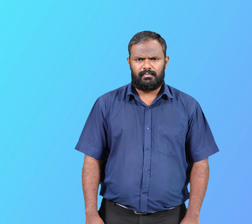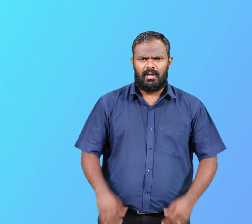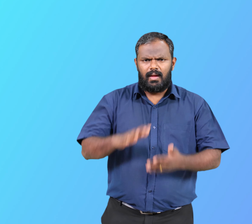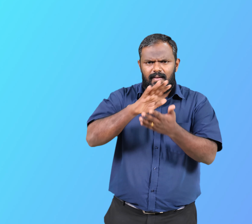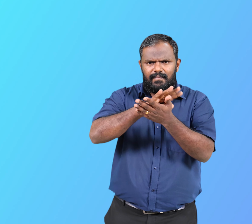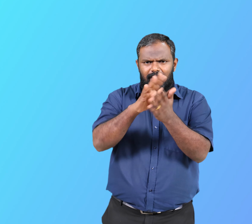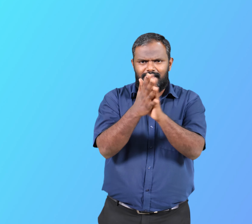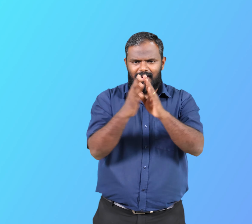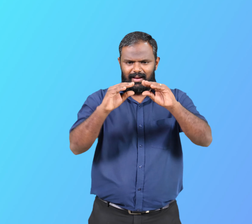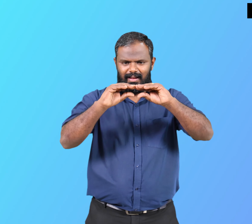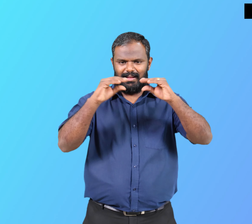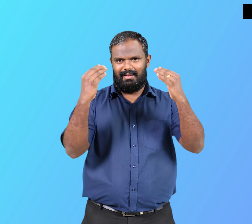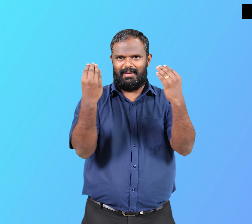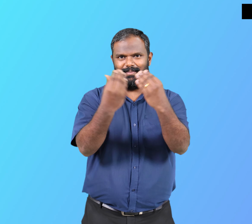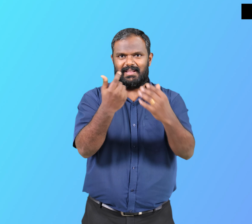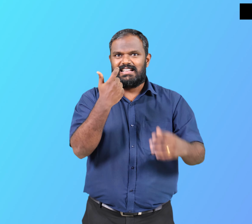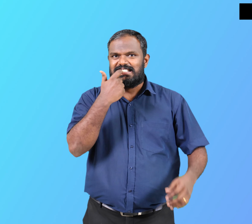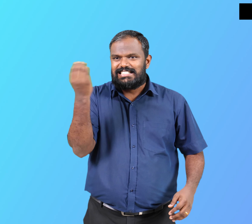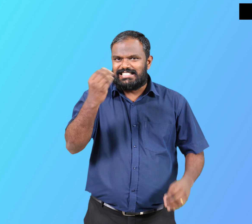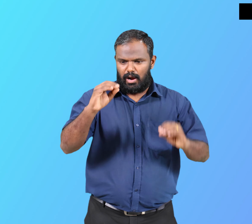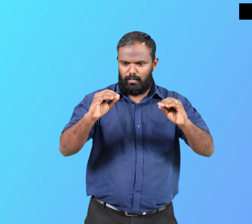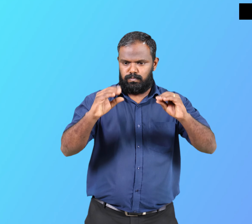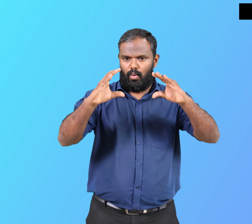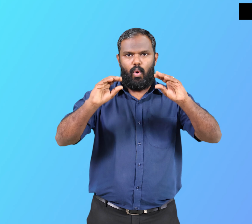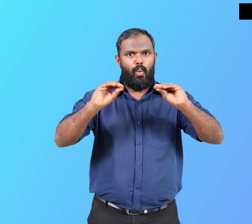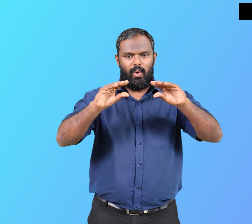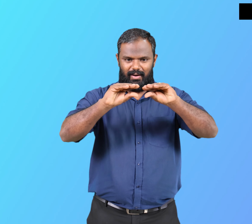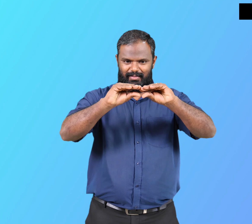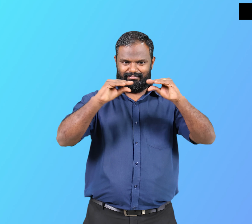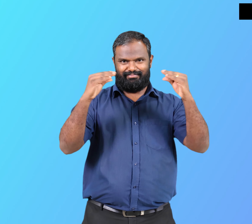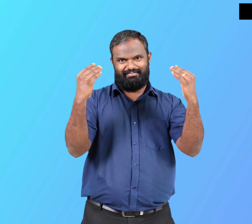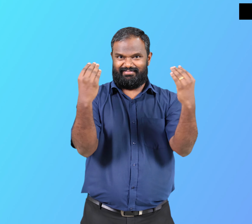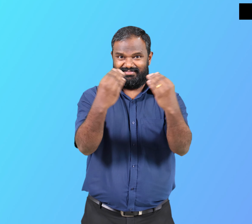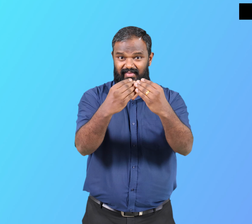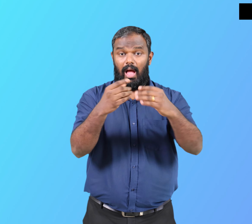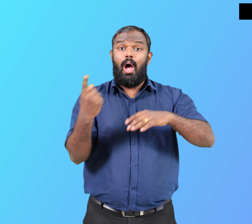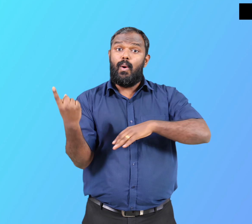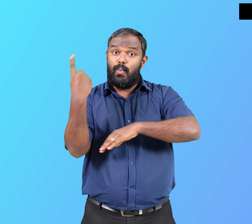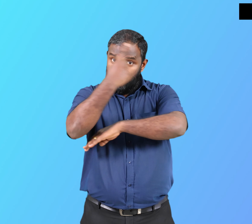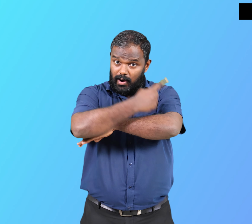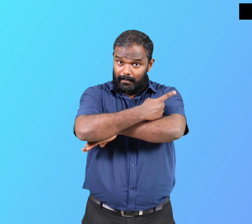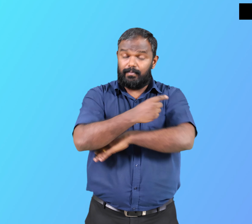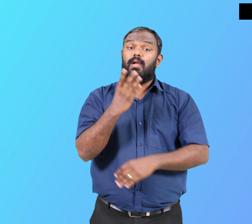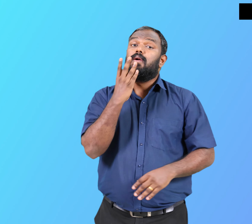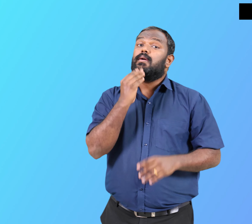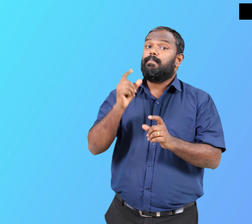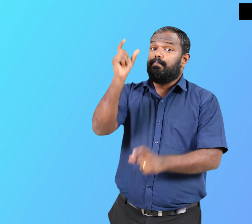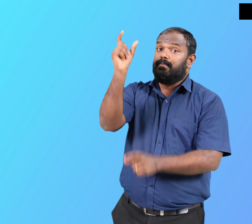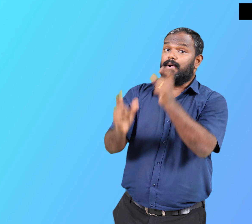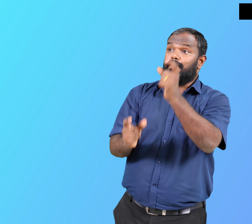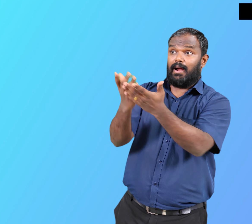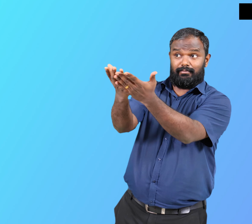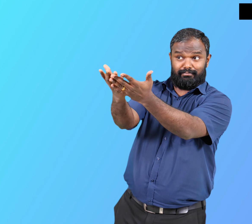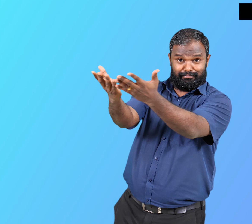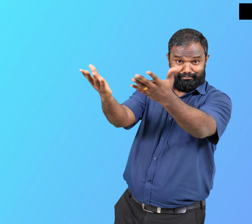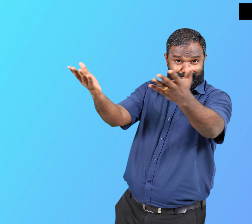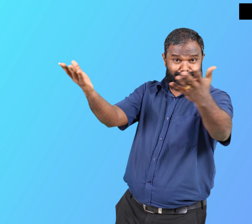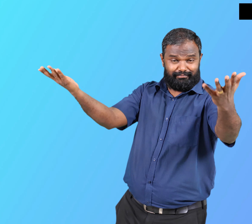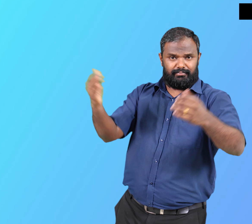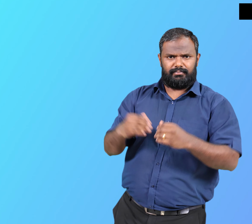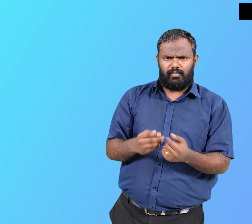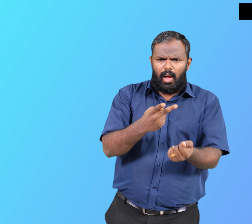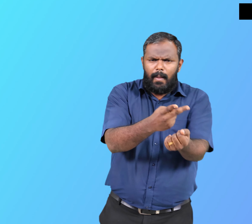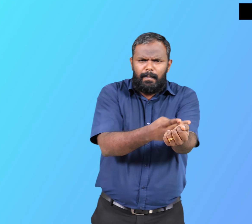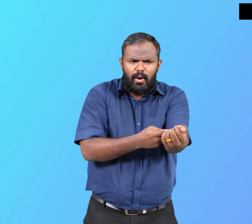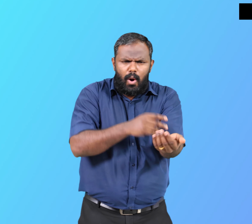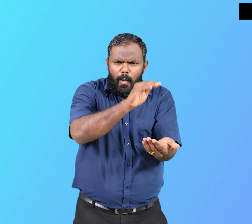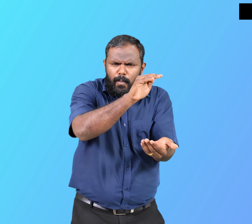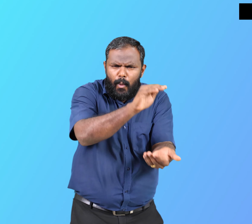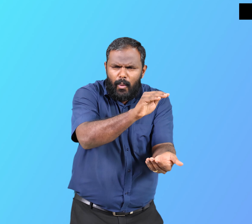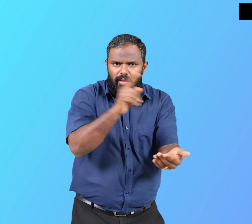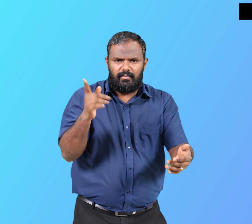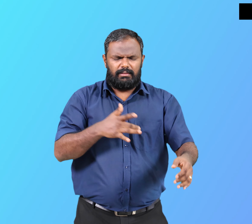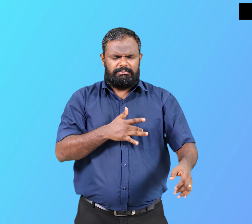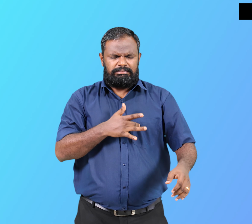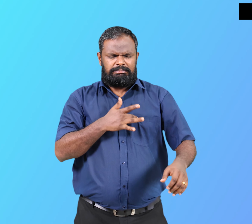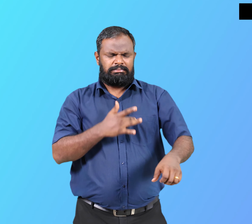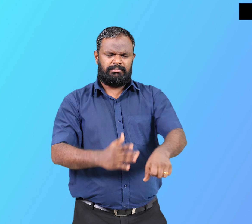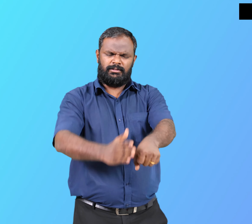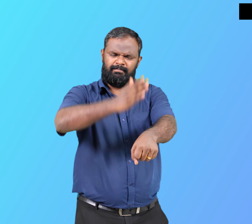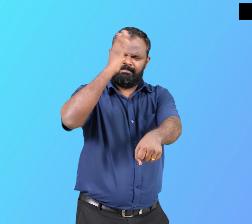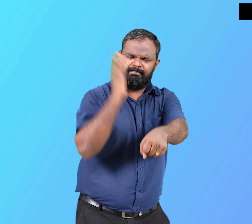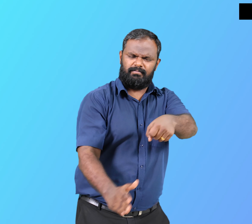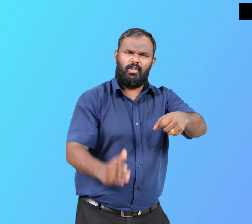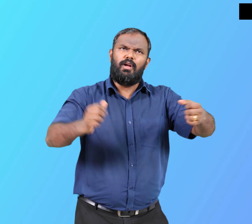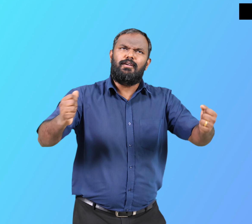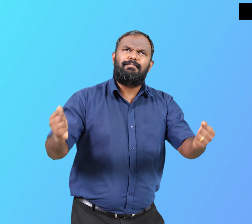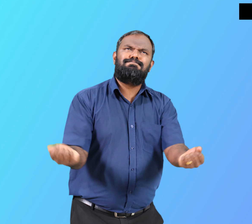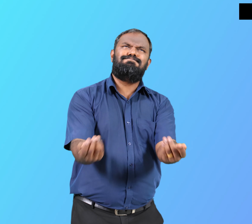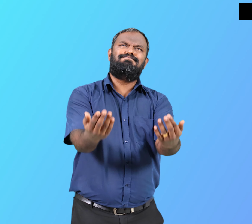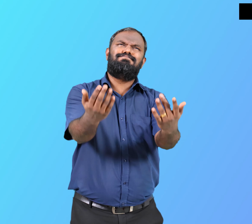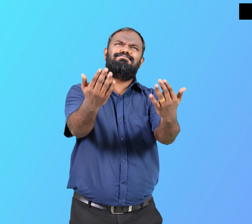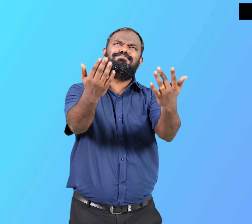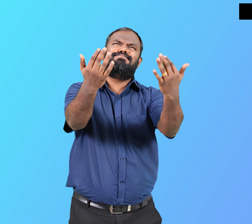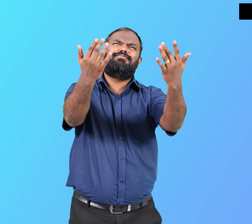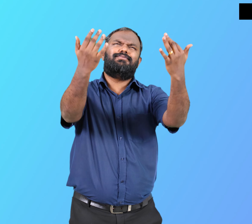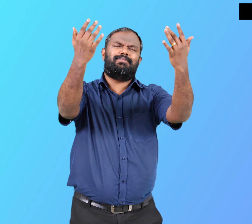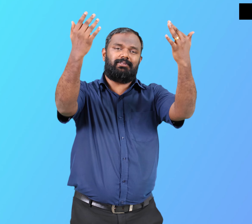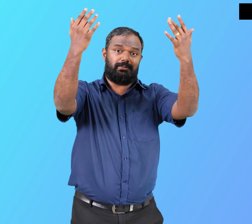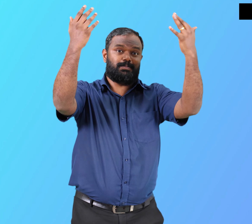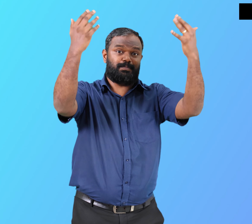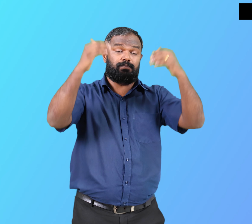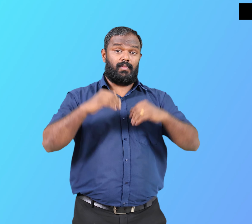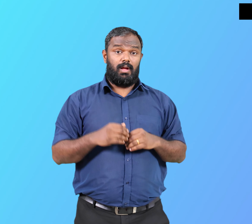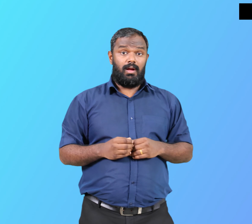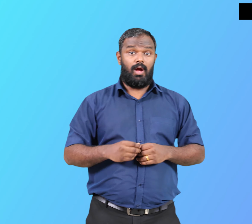The Day of Unleavened Bread came. This was the day when the Jews always killed the lambs for the Passover.